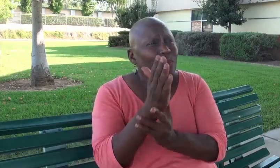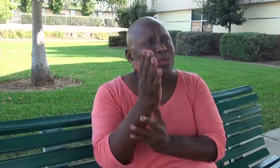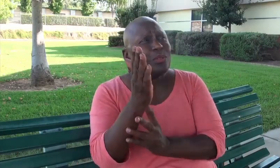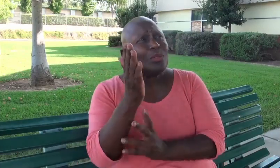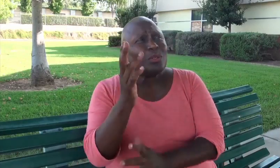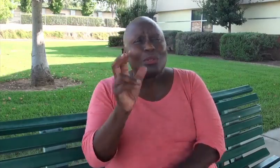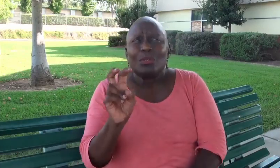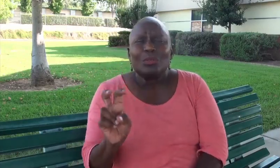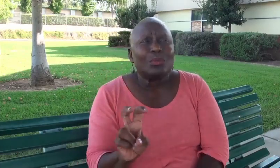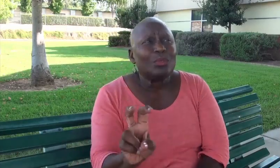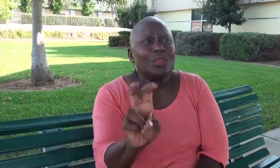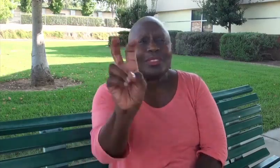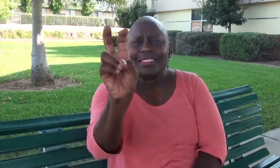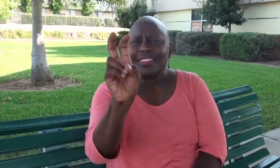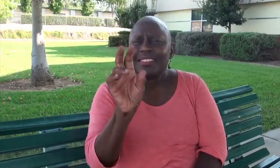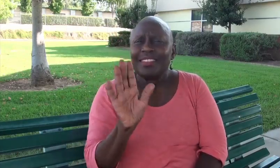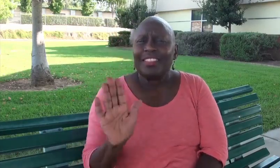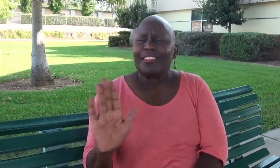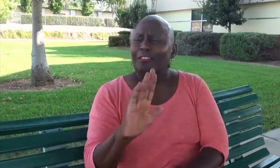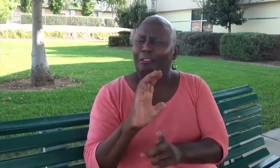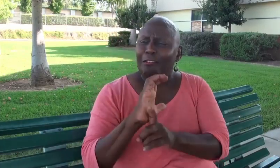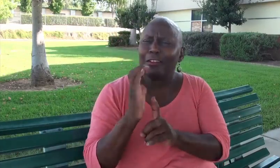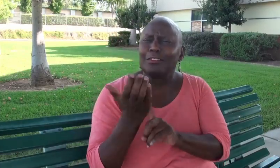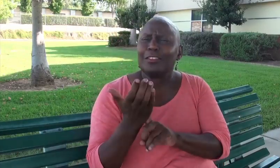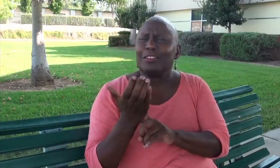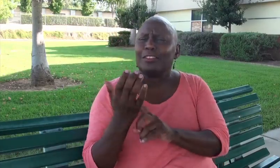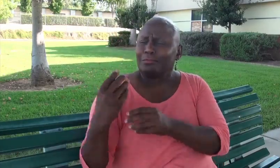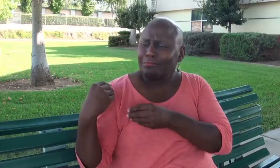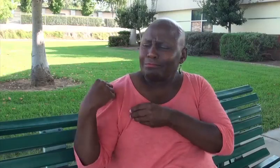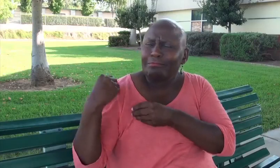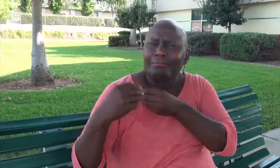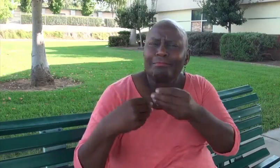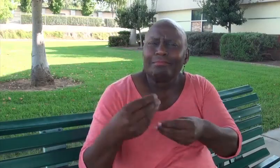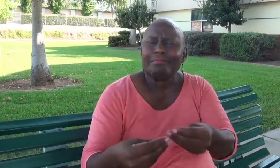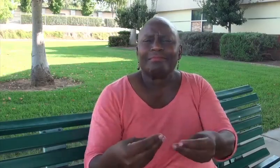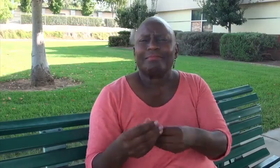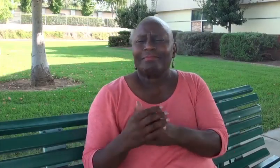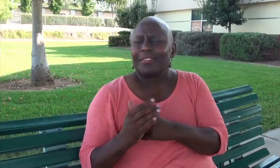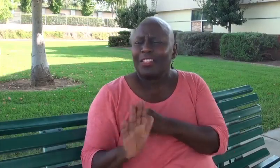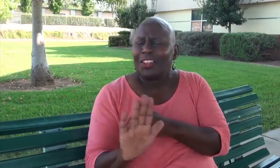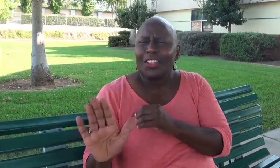You’ve seen their struggles and challenges as they progressed on their journeys